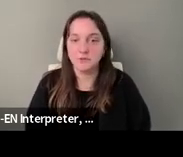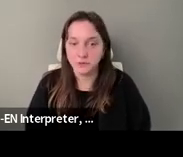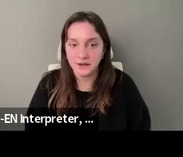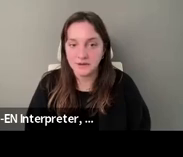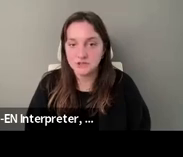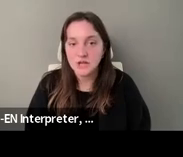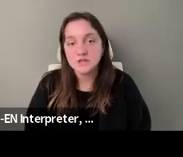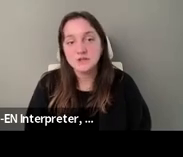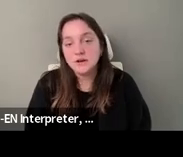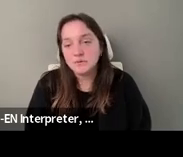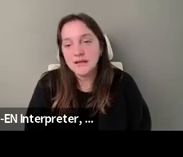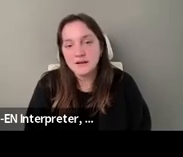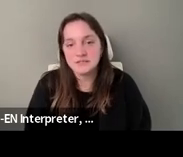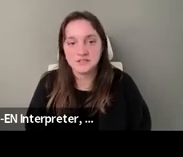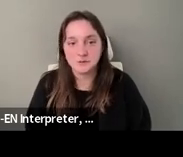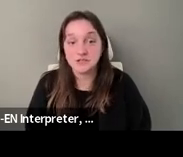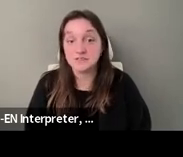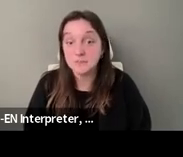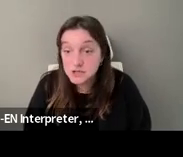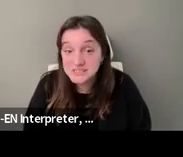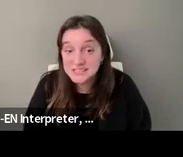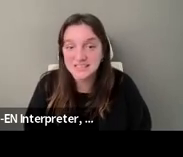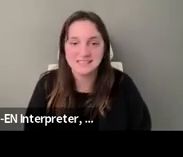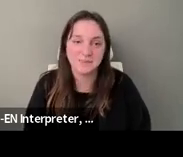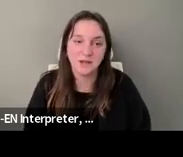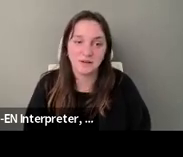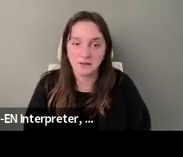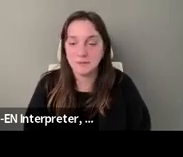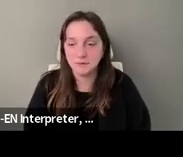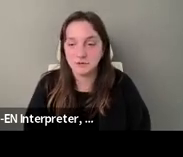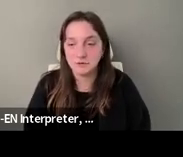situations of emergency the same way hearing people do or other people who have disabilities that are not deaf.